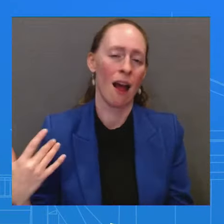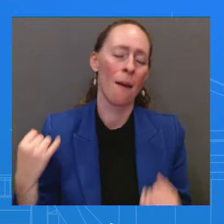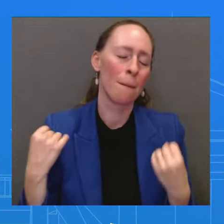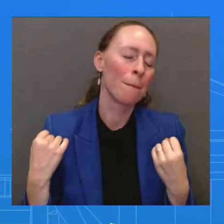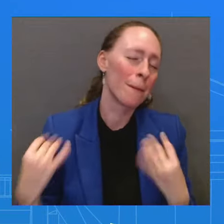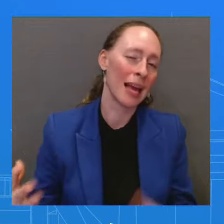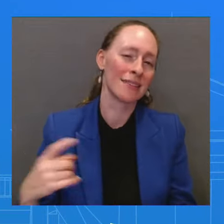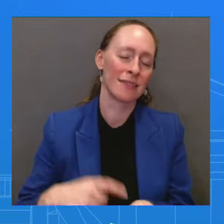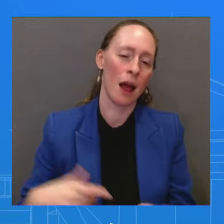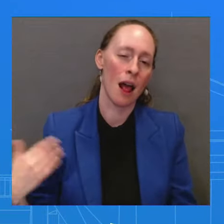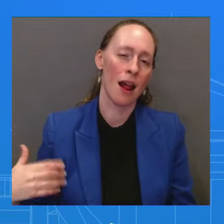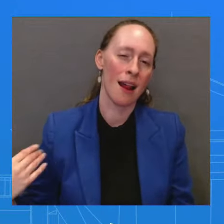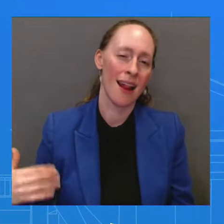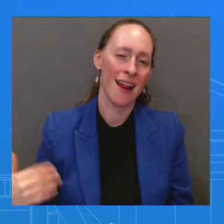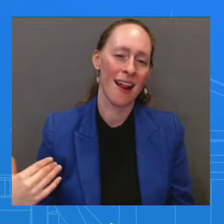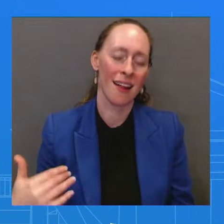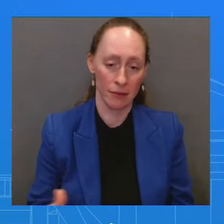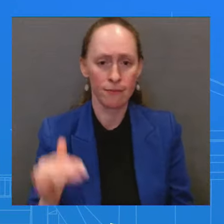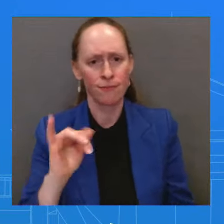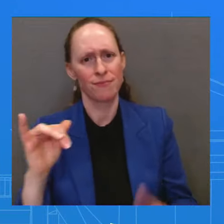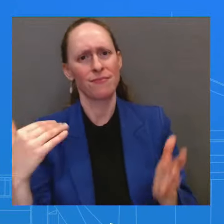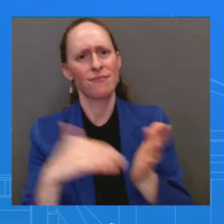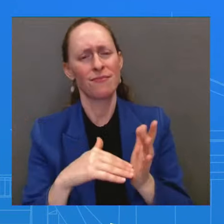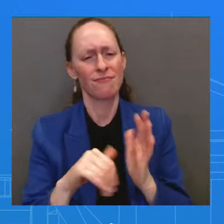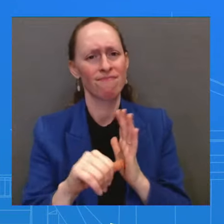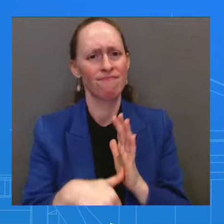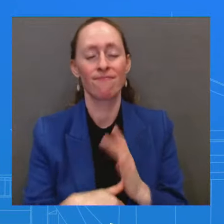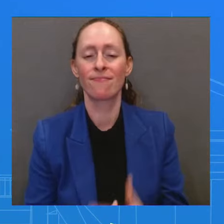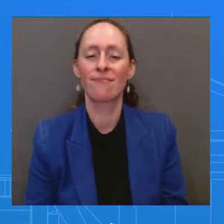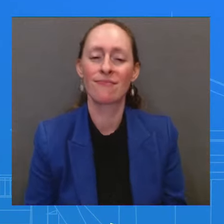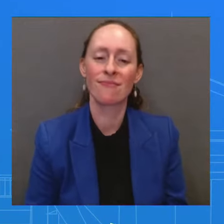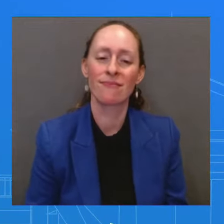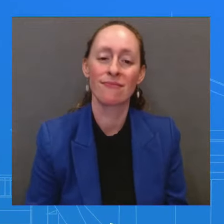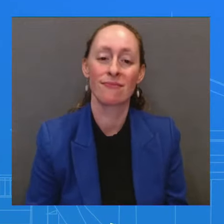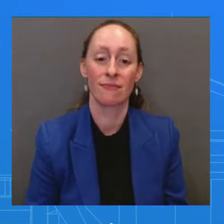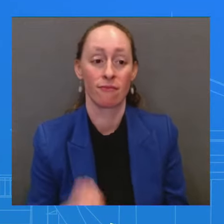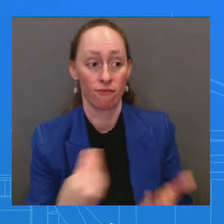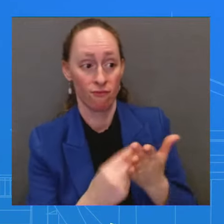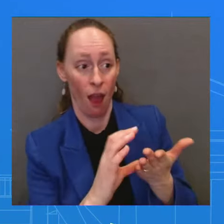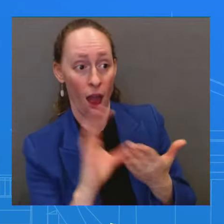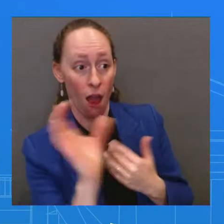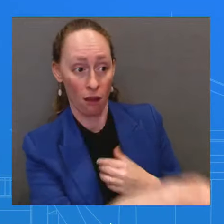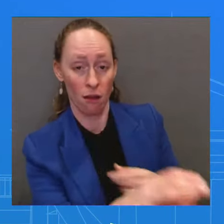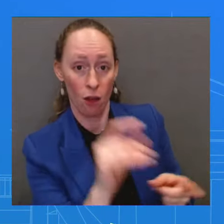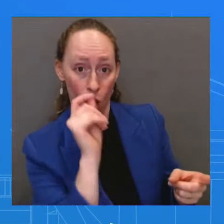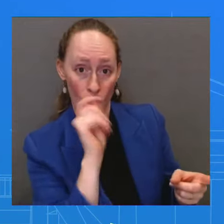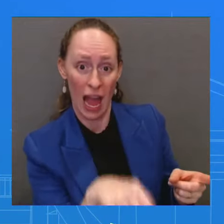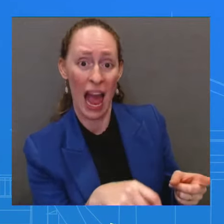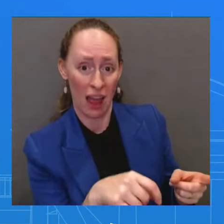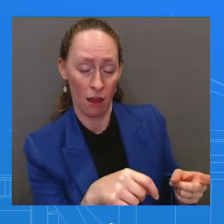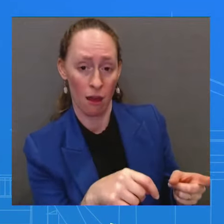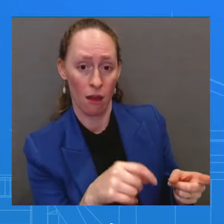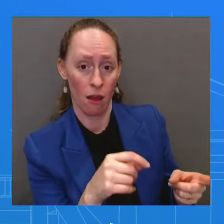continuing that funding to our own national security. That has -- that -- that is something that he's been pretty consistent about.